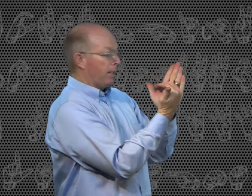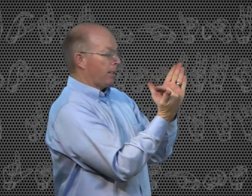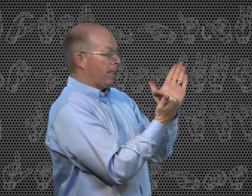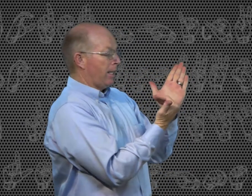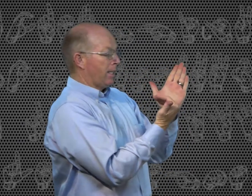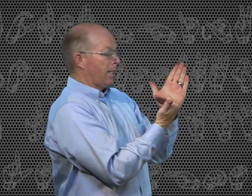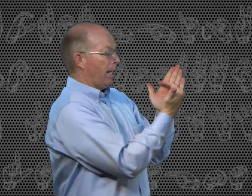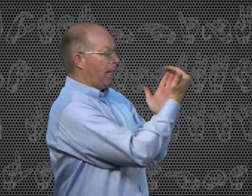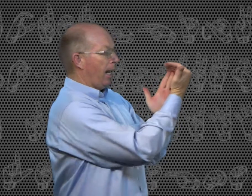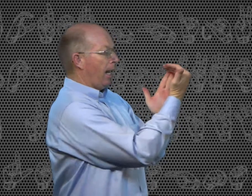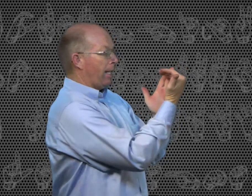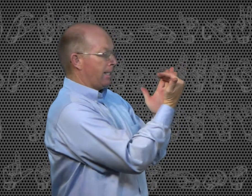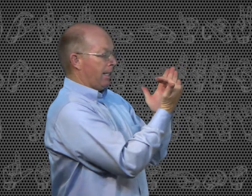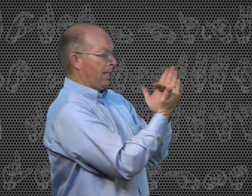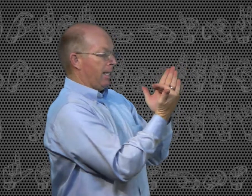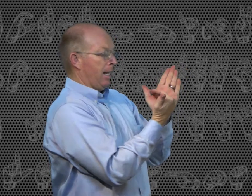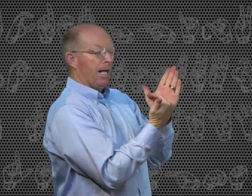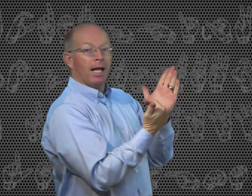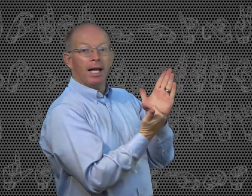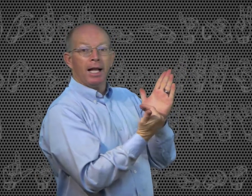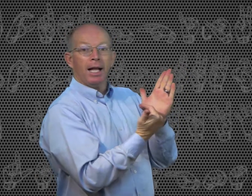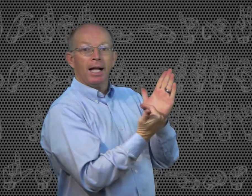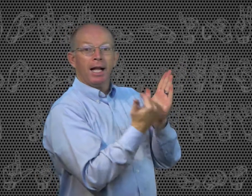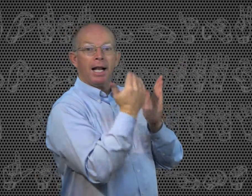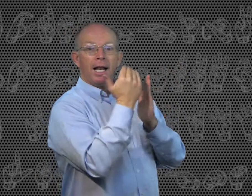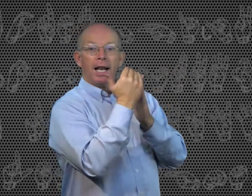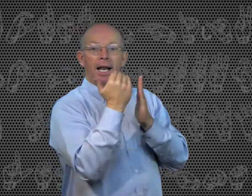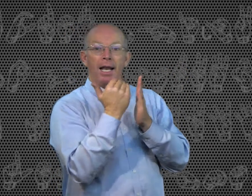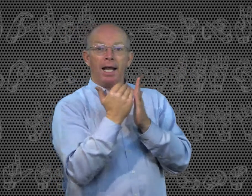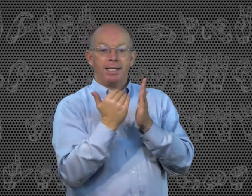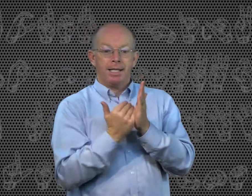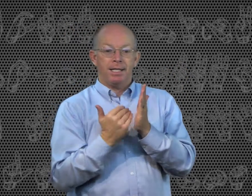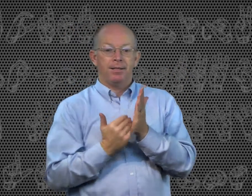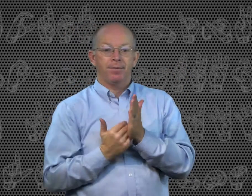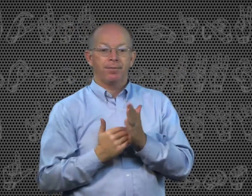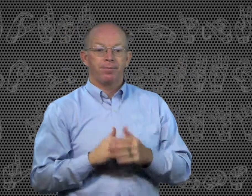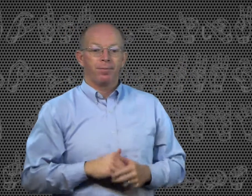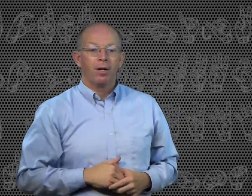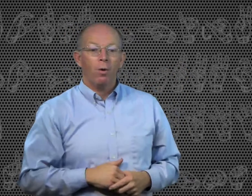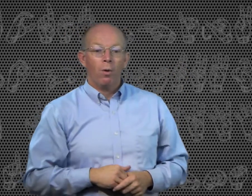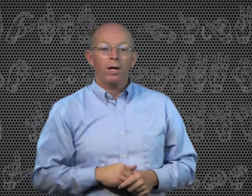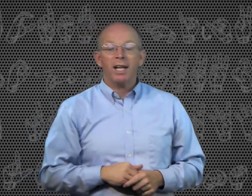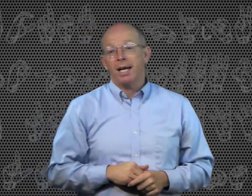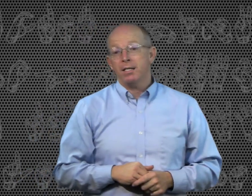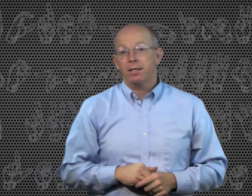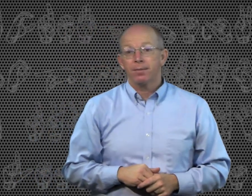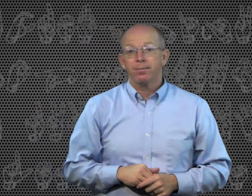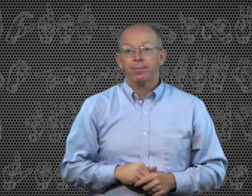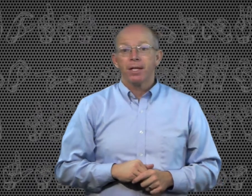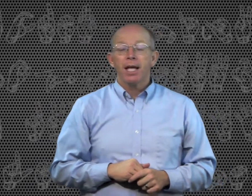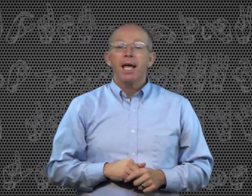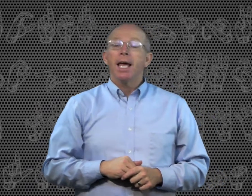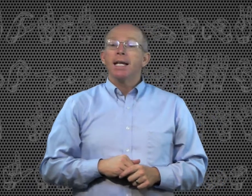LESSON looks like this. LESSON LESSON or LIST